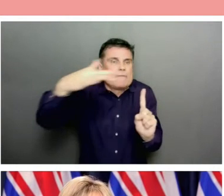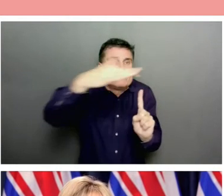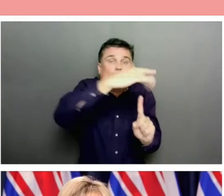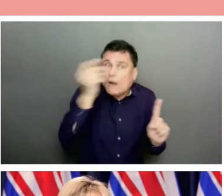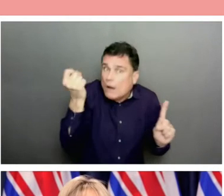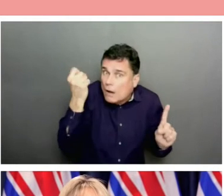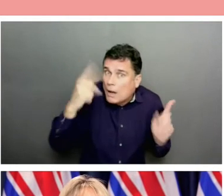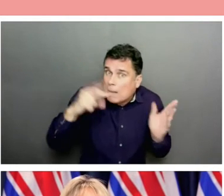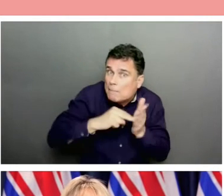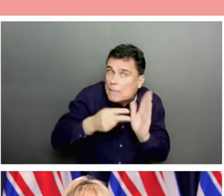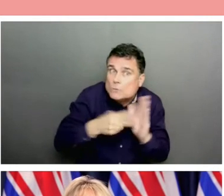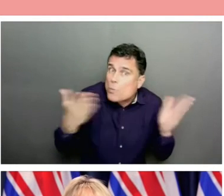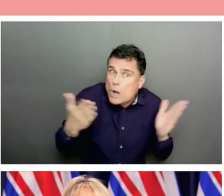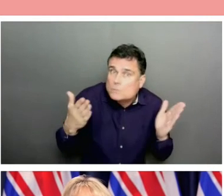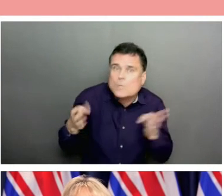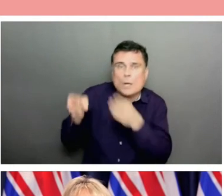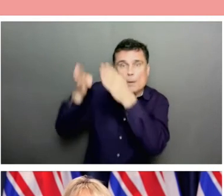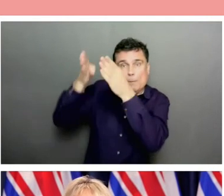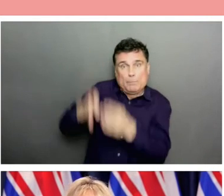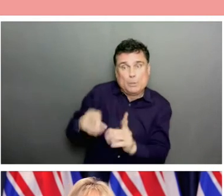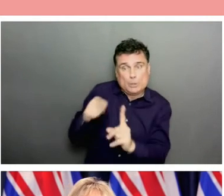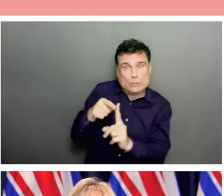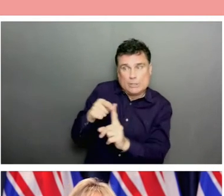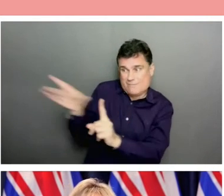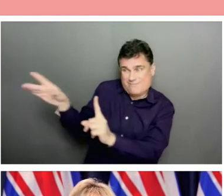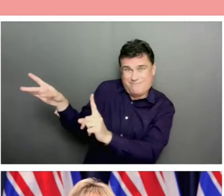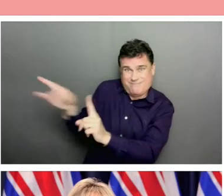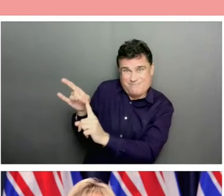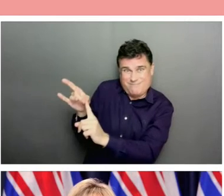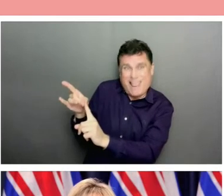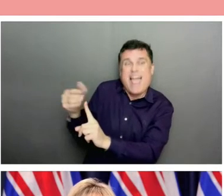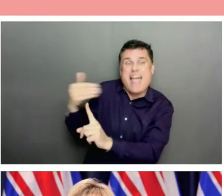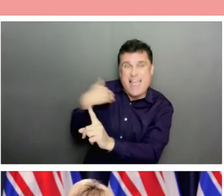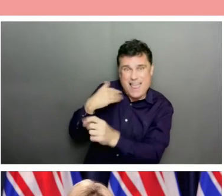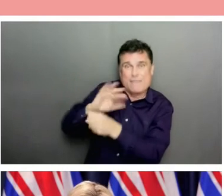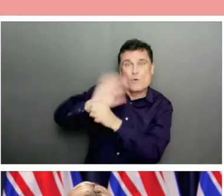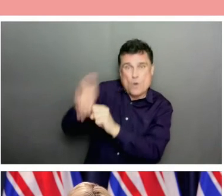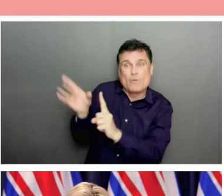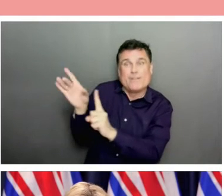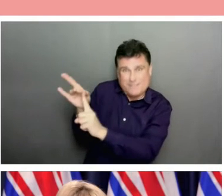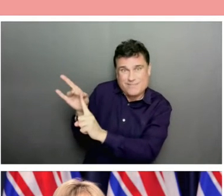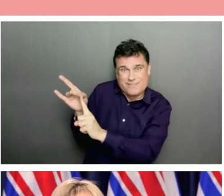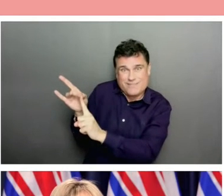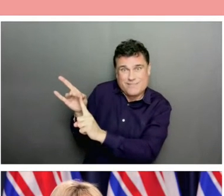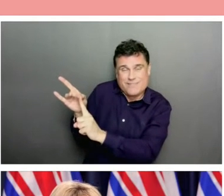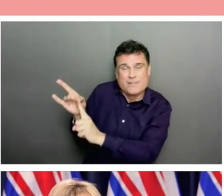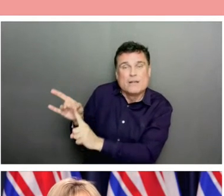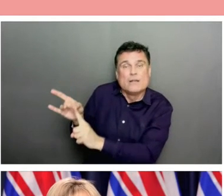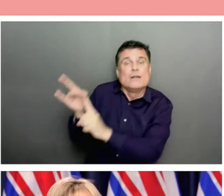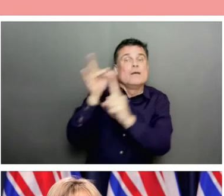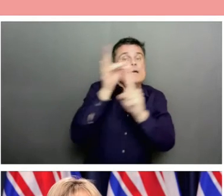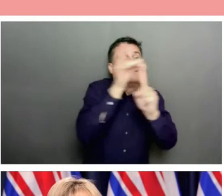school environment during the time when they could potentially be infectious to others. So we have been posting those regularly.